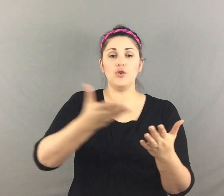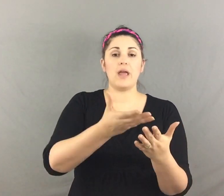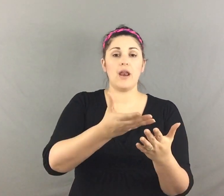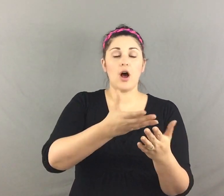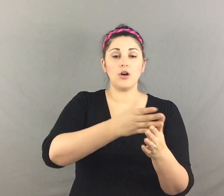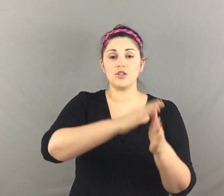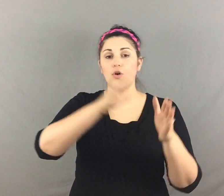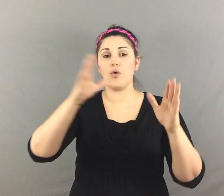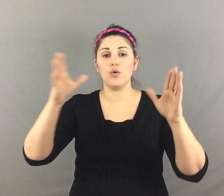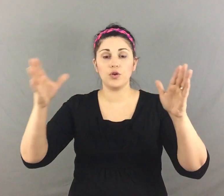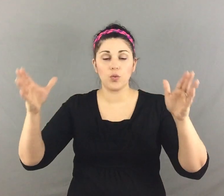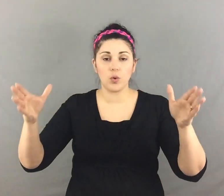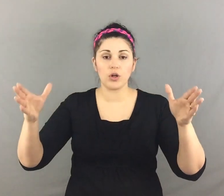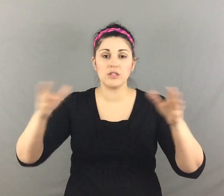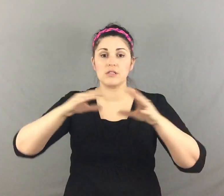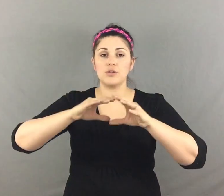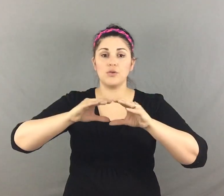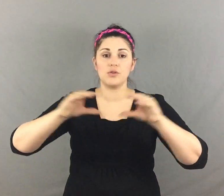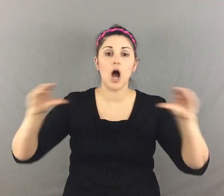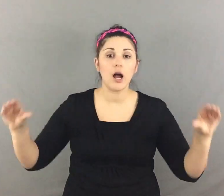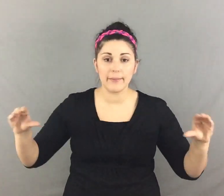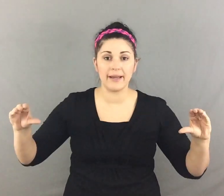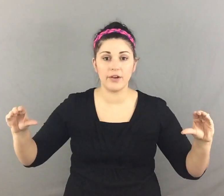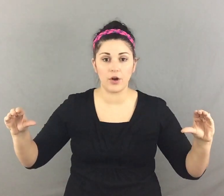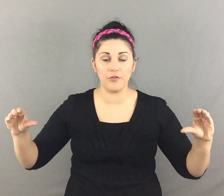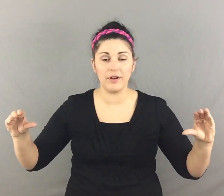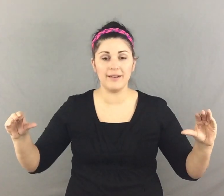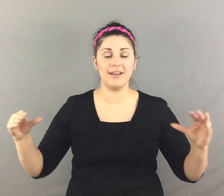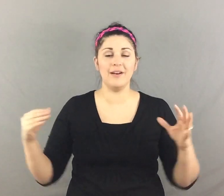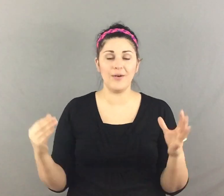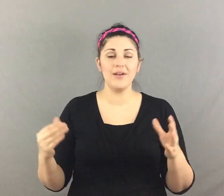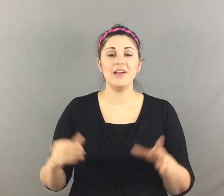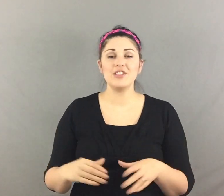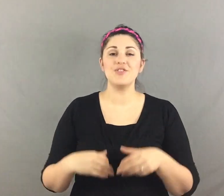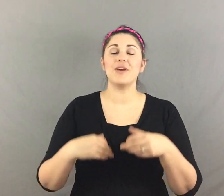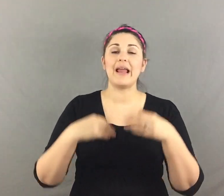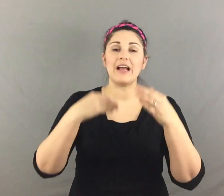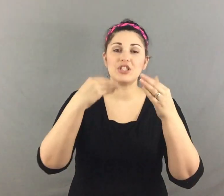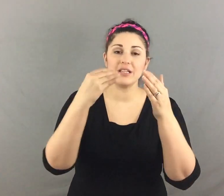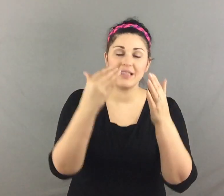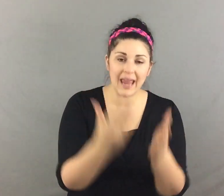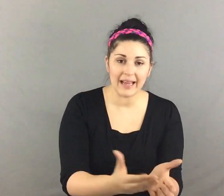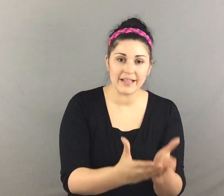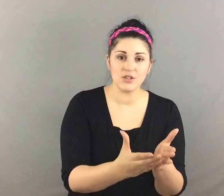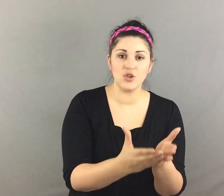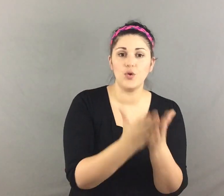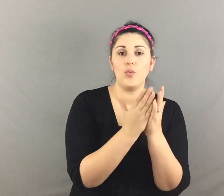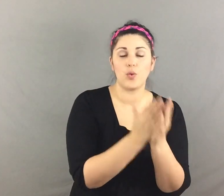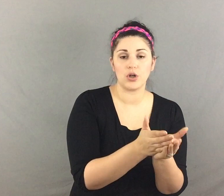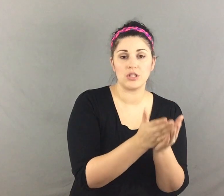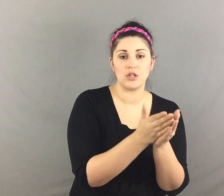you can also learn words to talk about a dolphin, you know, so you can actually take these new words,